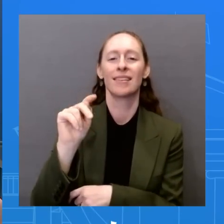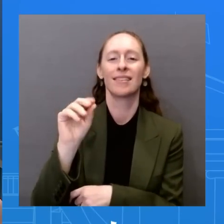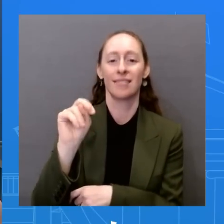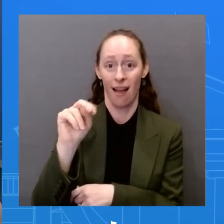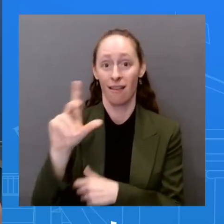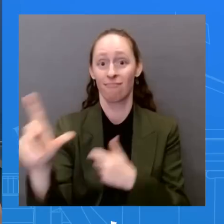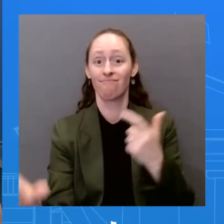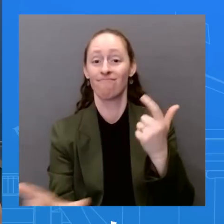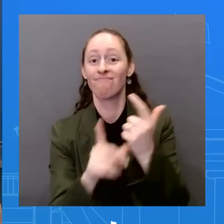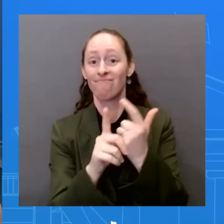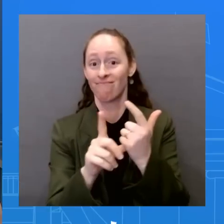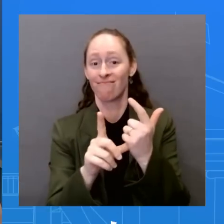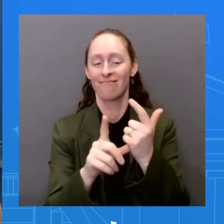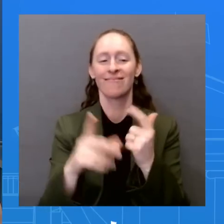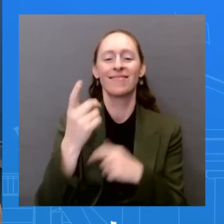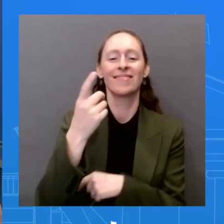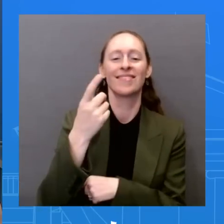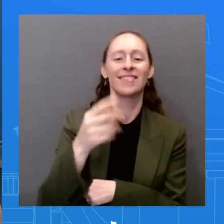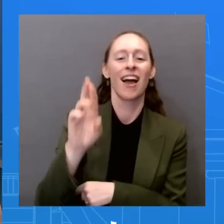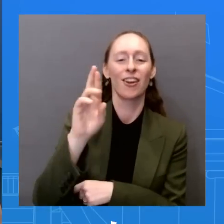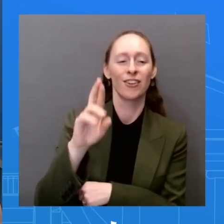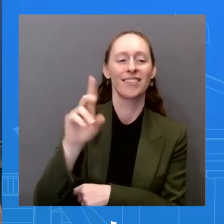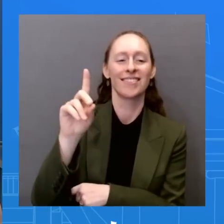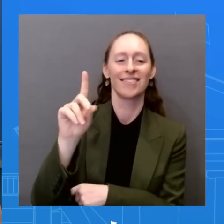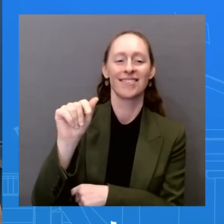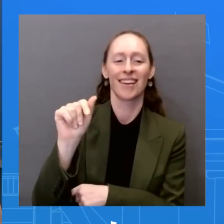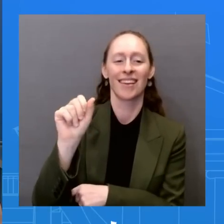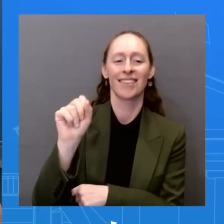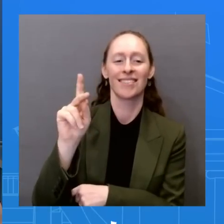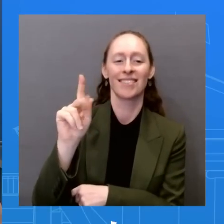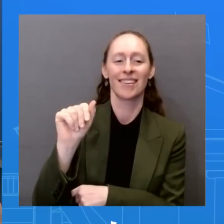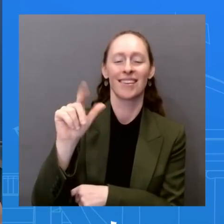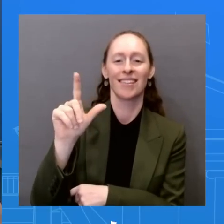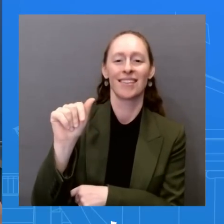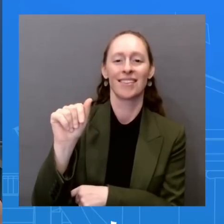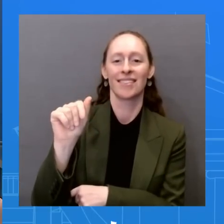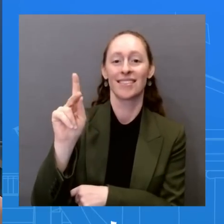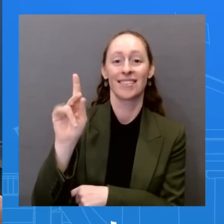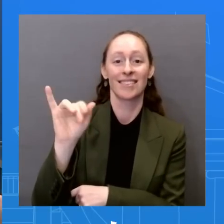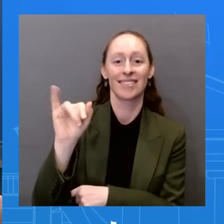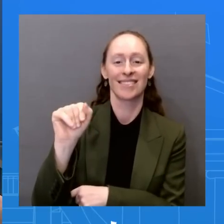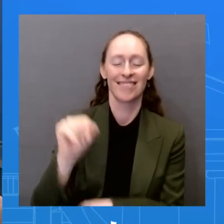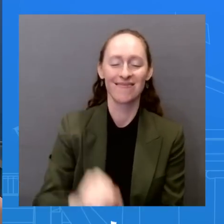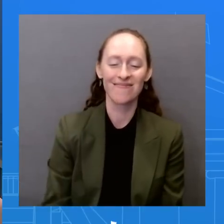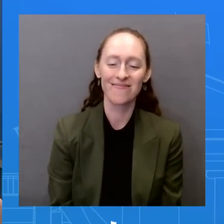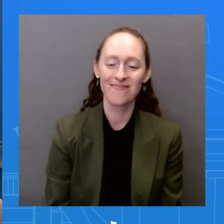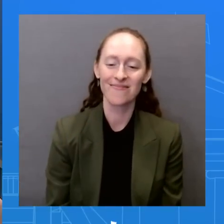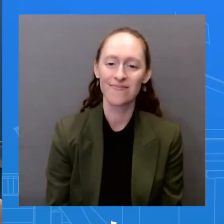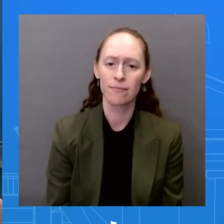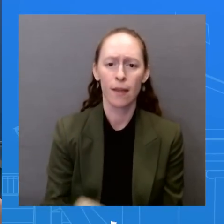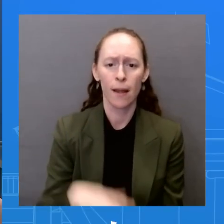against the monkeypox outbreak and take a few questions. And I will have -- Bob, you want to go first? Mr. Fenton: Thank you.